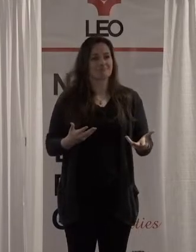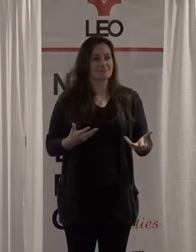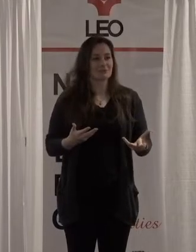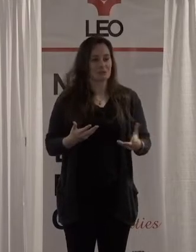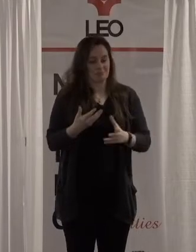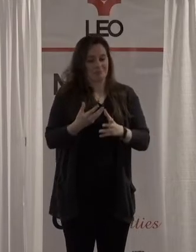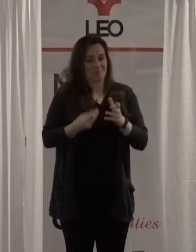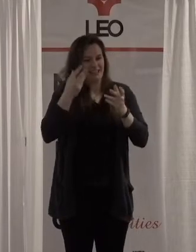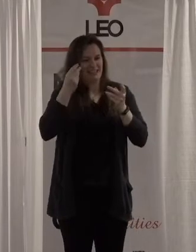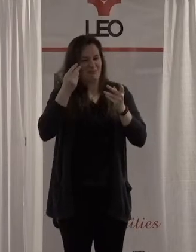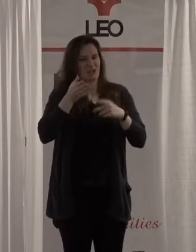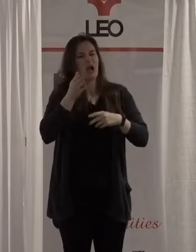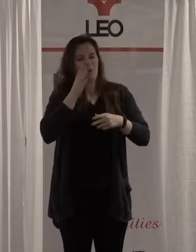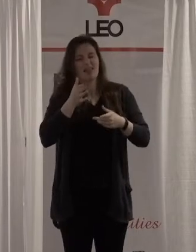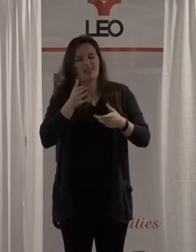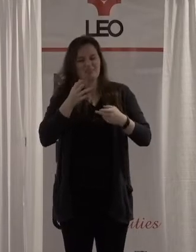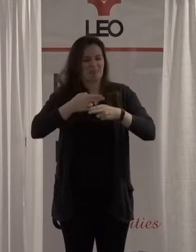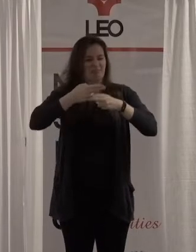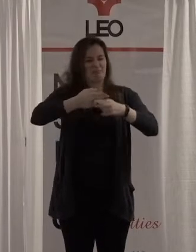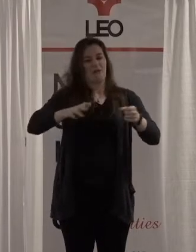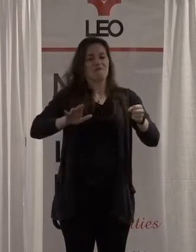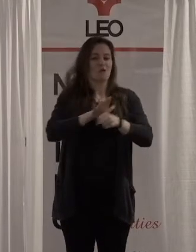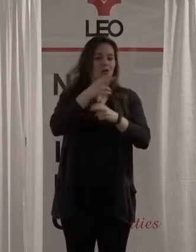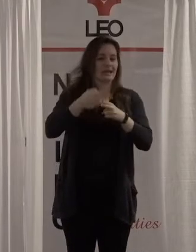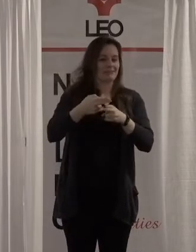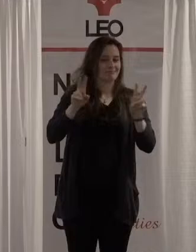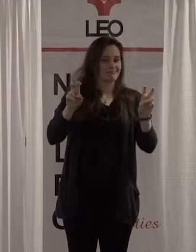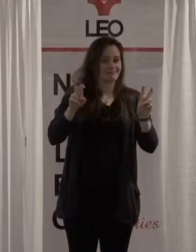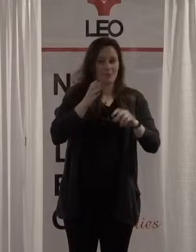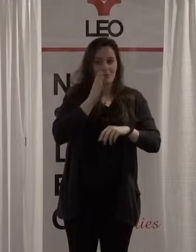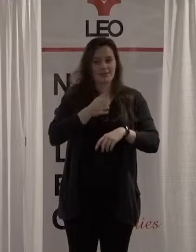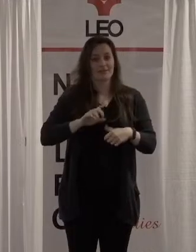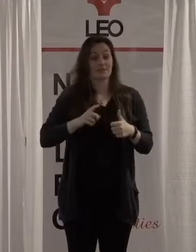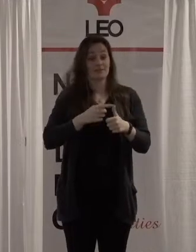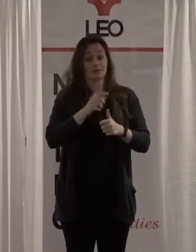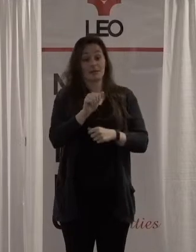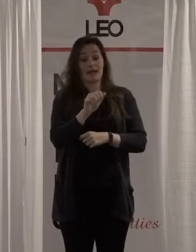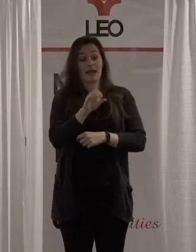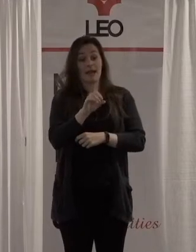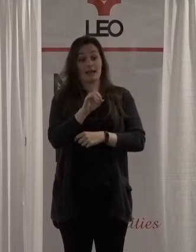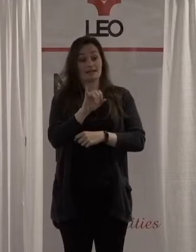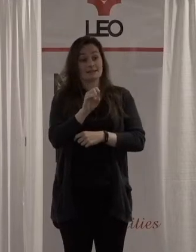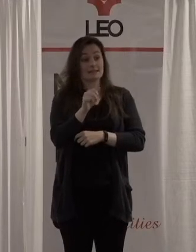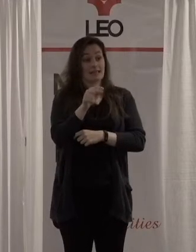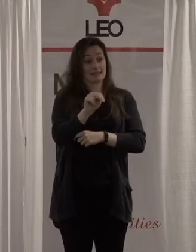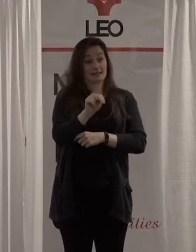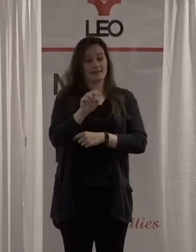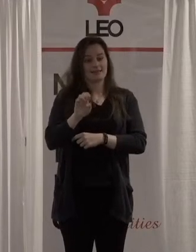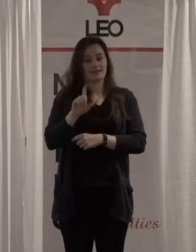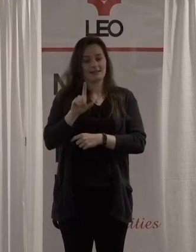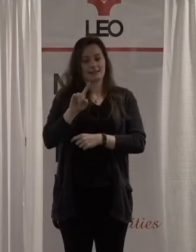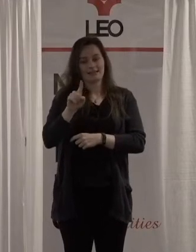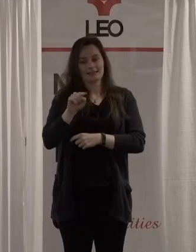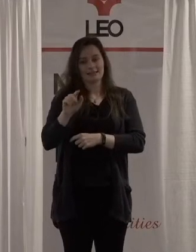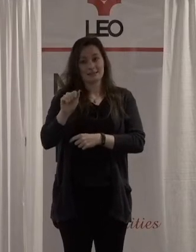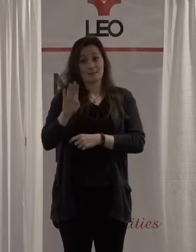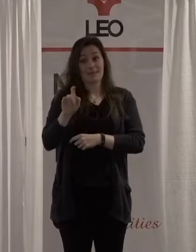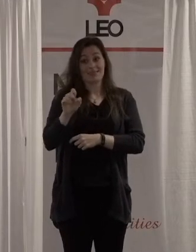CALL OUT YOUR FULL NAME. AND THE FIRST PERSON IS ADDISON ELIZABETH ANN GALE.